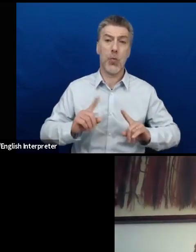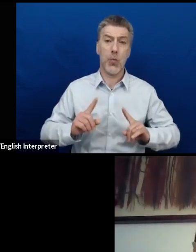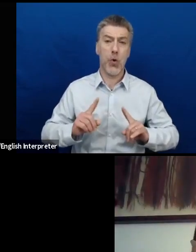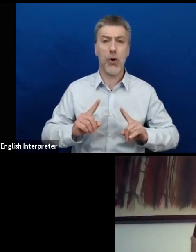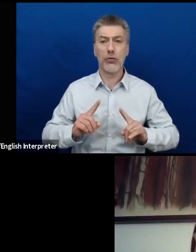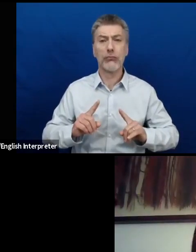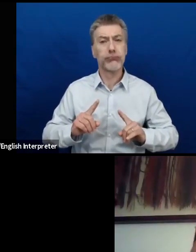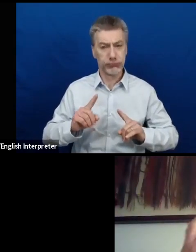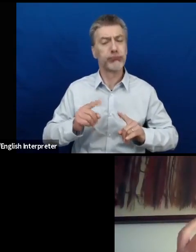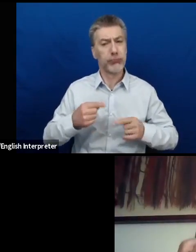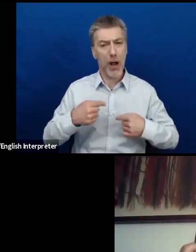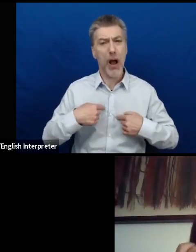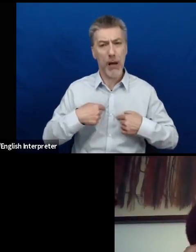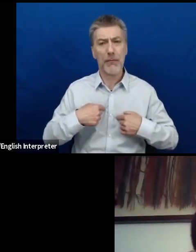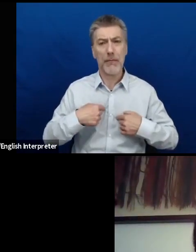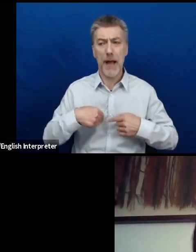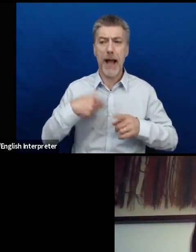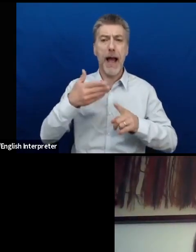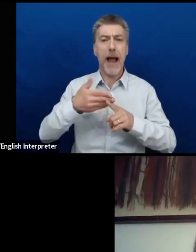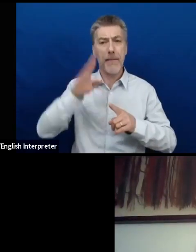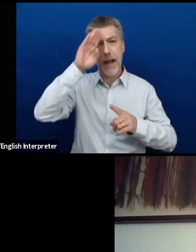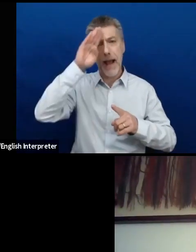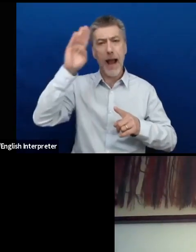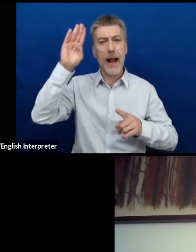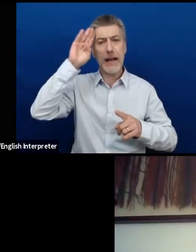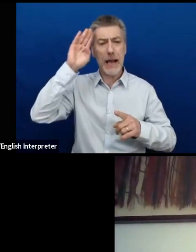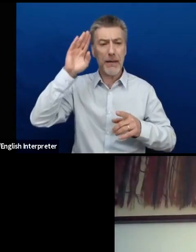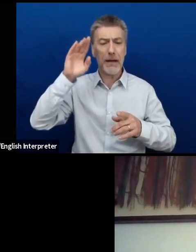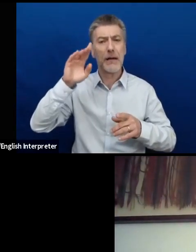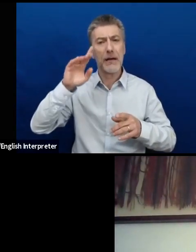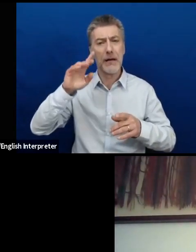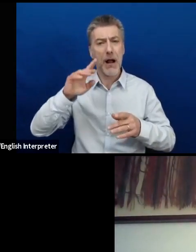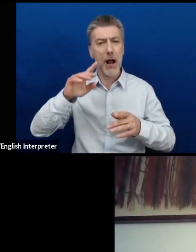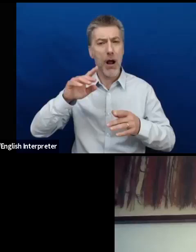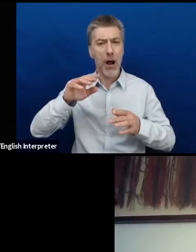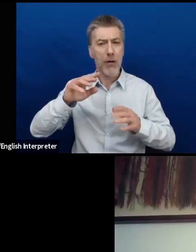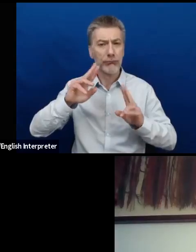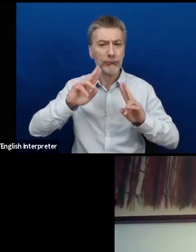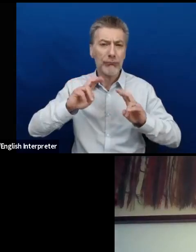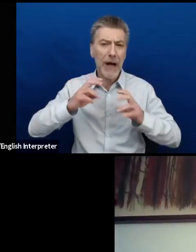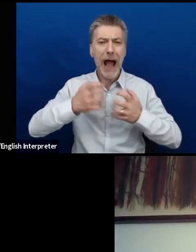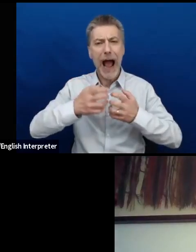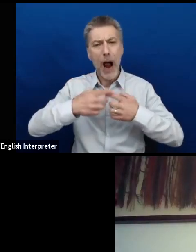Fantastic people put in where they are writing from to see what a global audience we